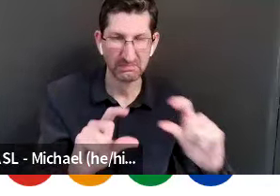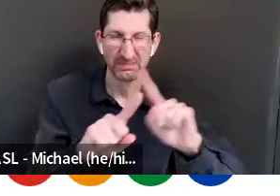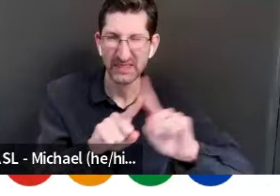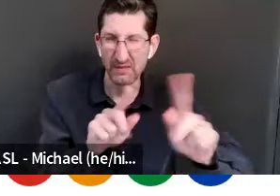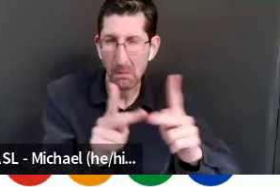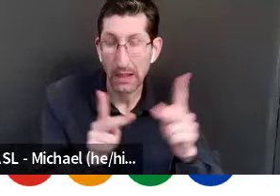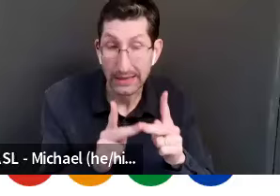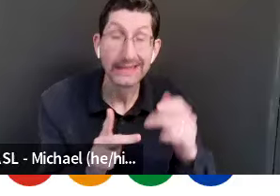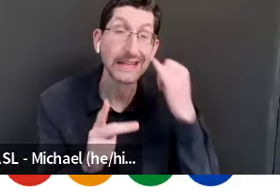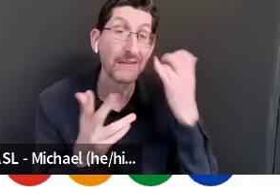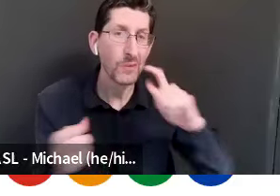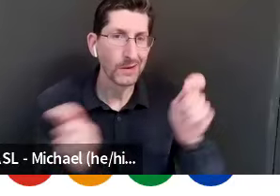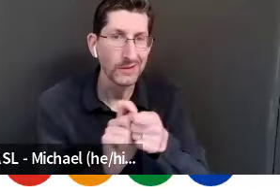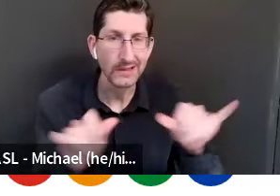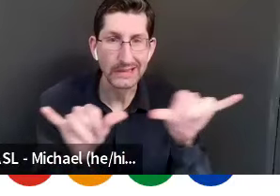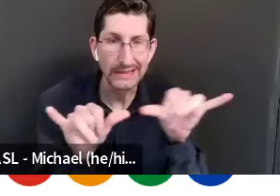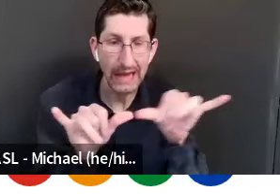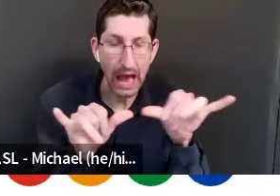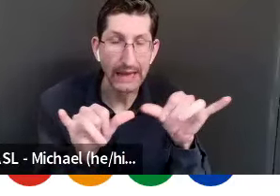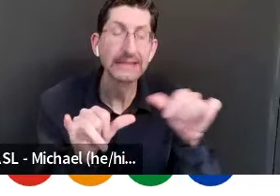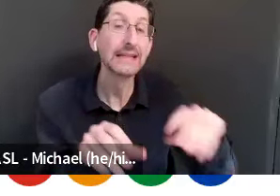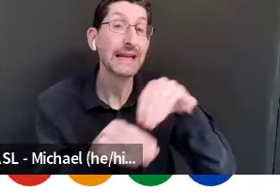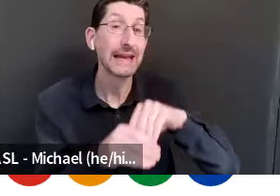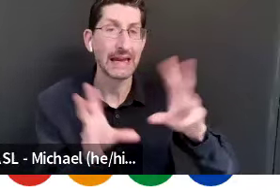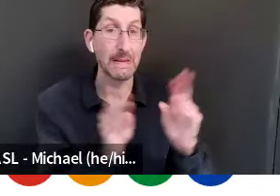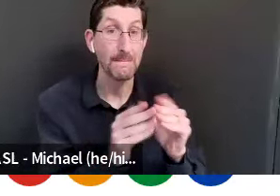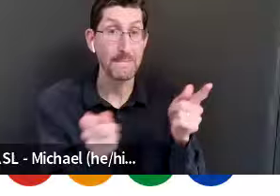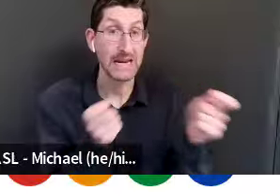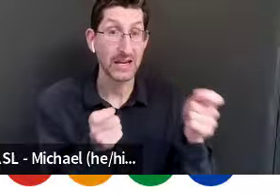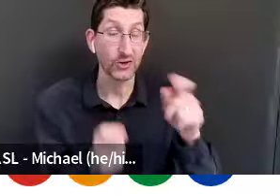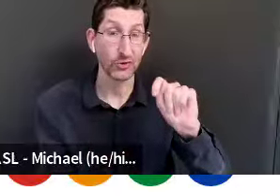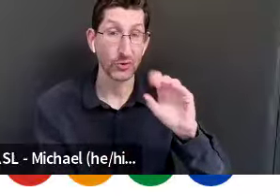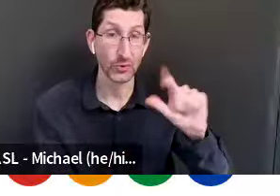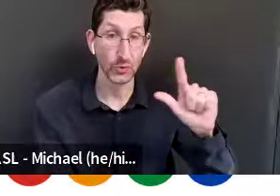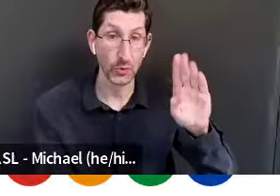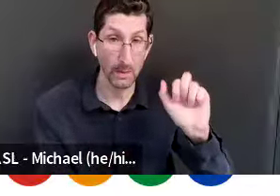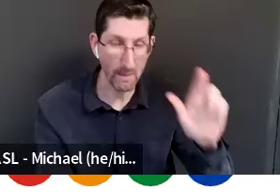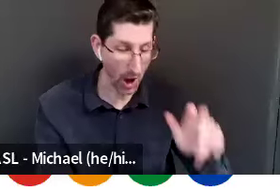WANT THEM IN THE MEETING WINDOW. TO ADJUST THE CAPTION SIZE, IN